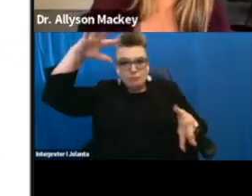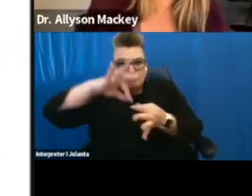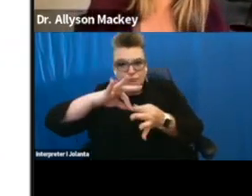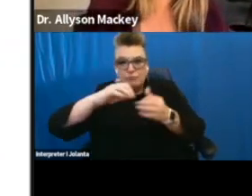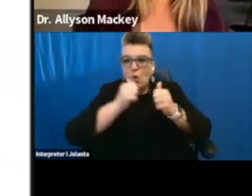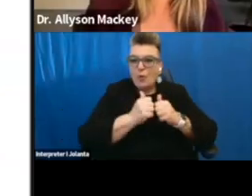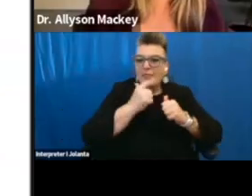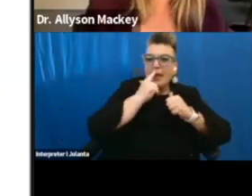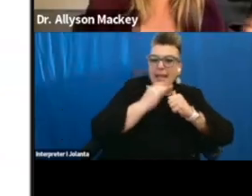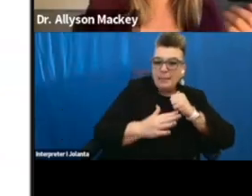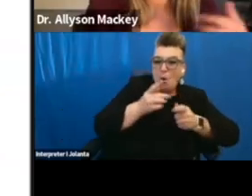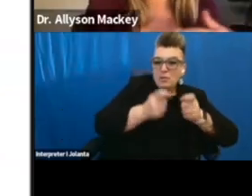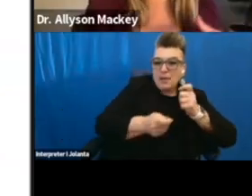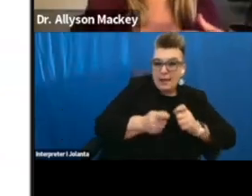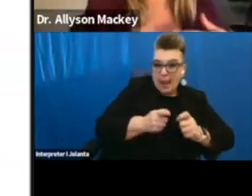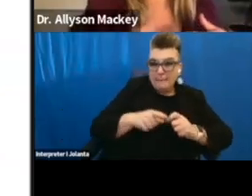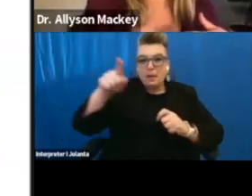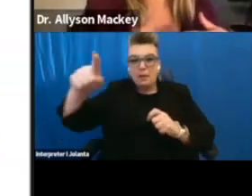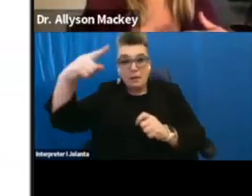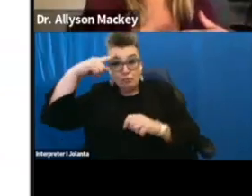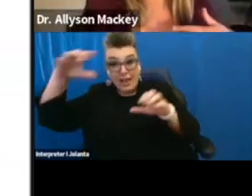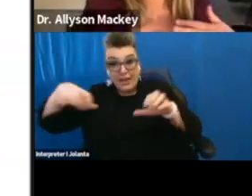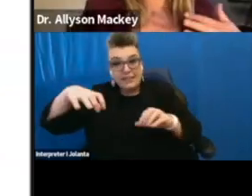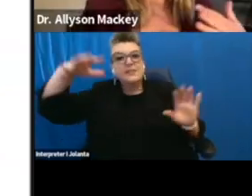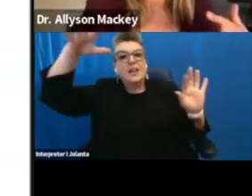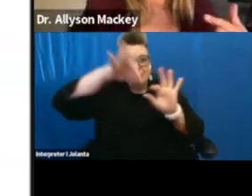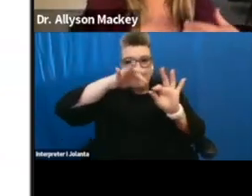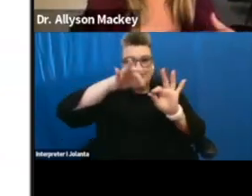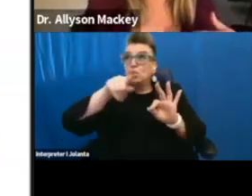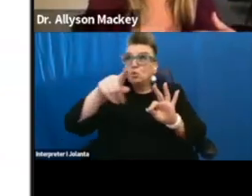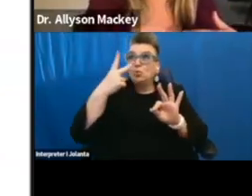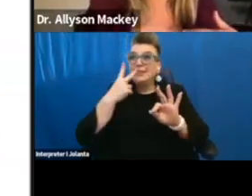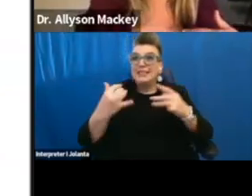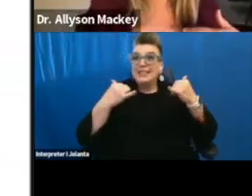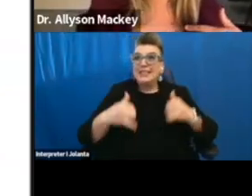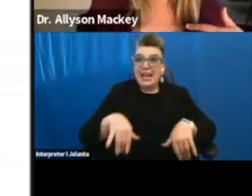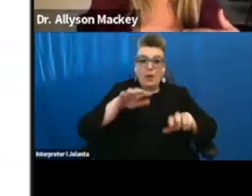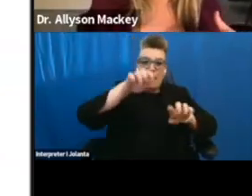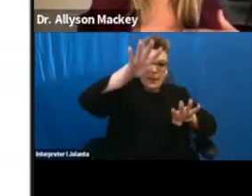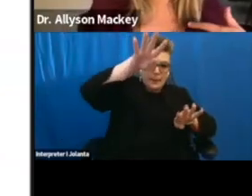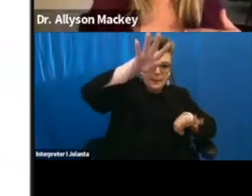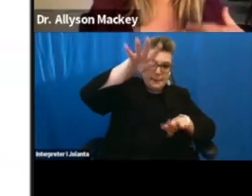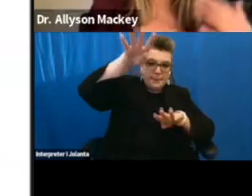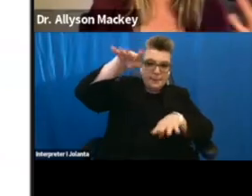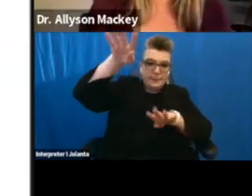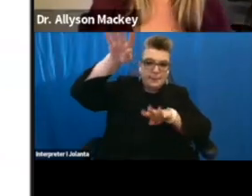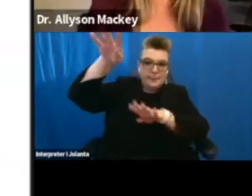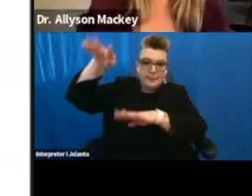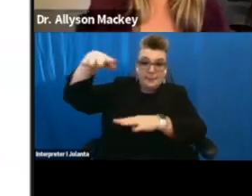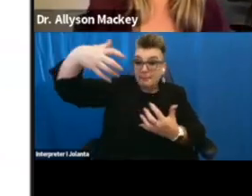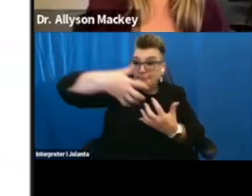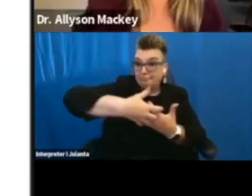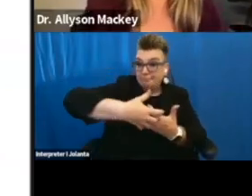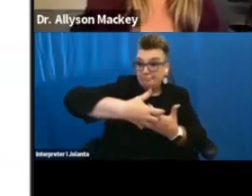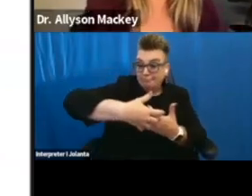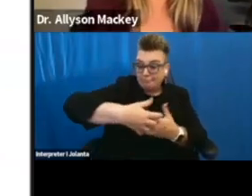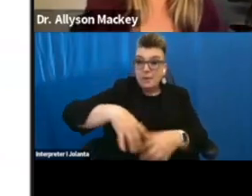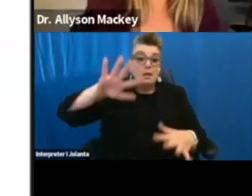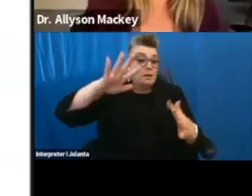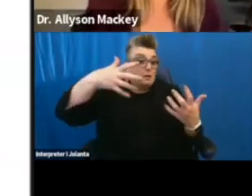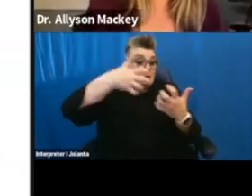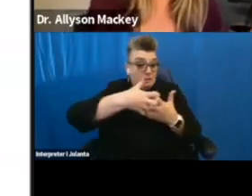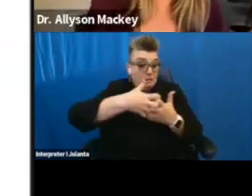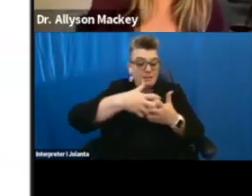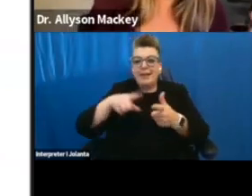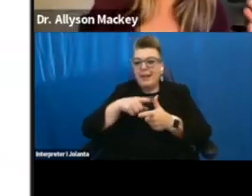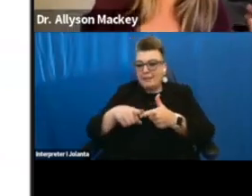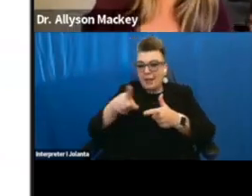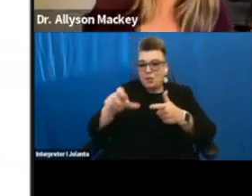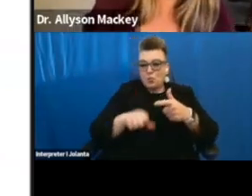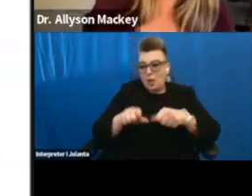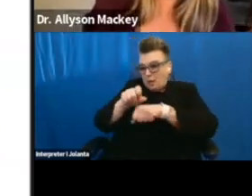function to get these different signals and then you can transform the signals to look at